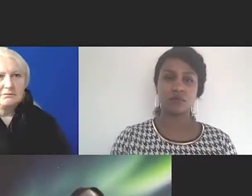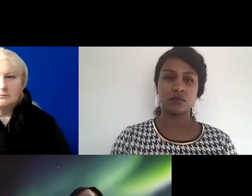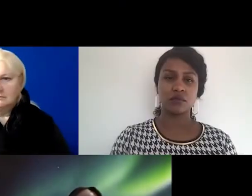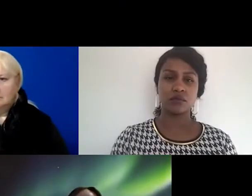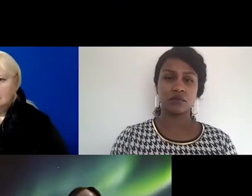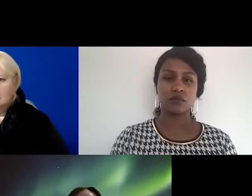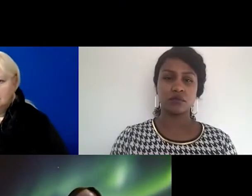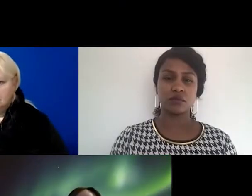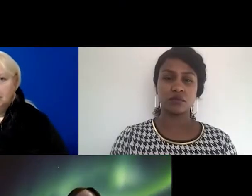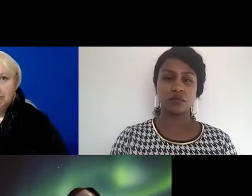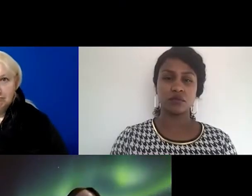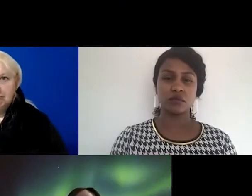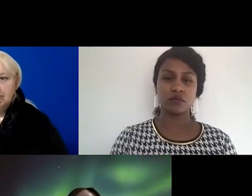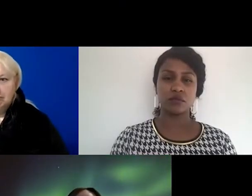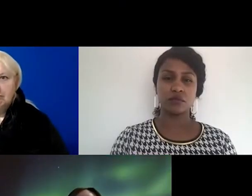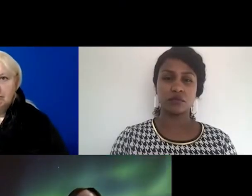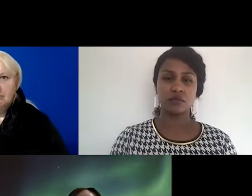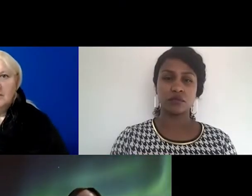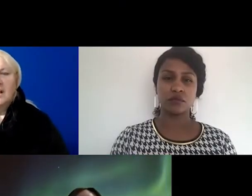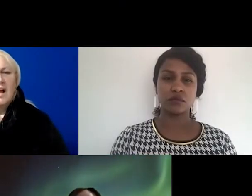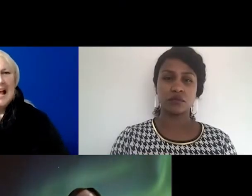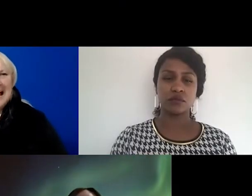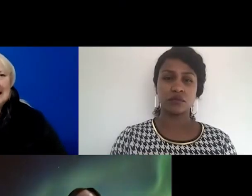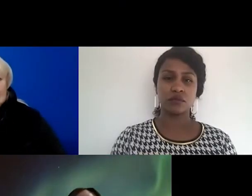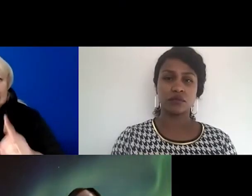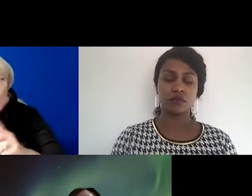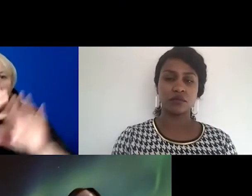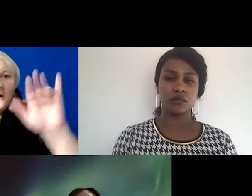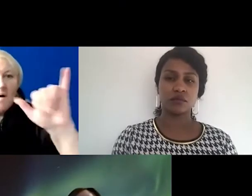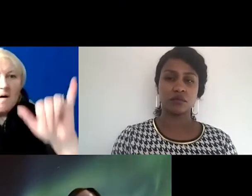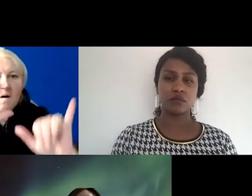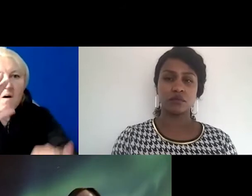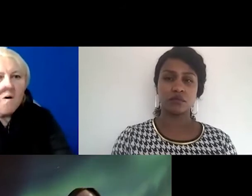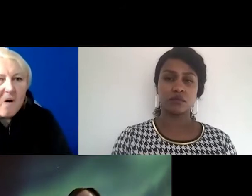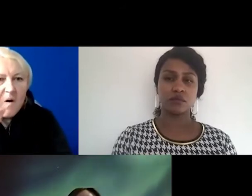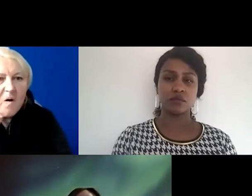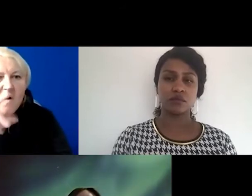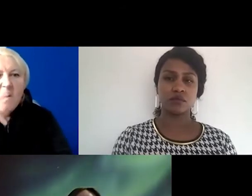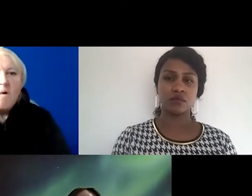I don't think Sable is with us as of yet. So Patti, I wonder if you might take this on.